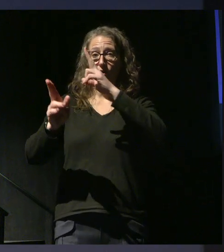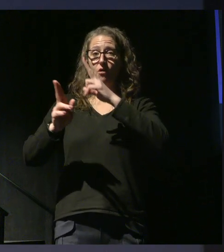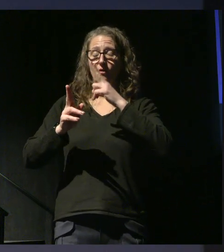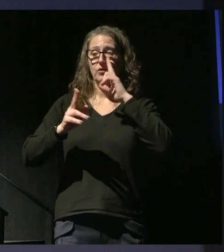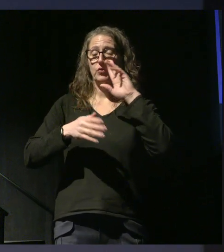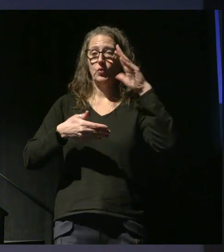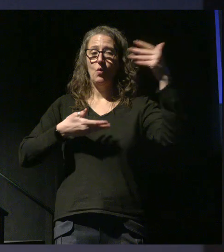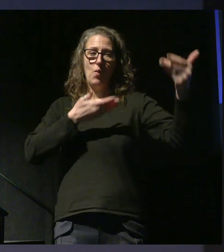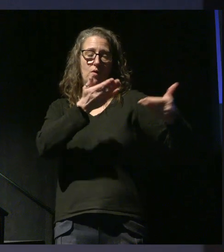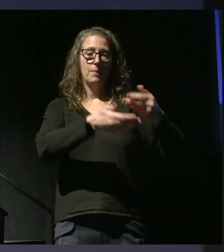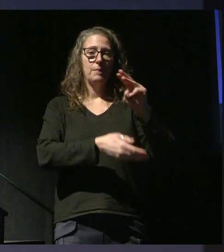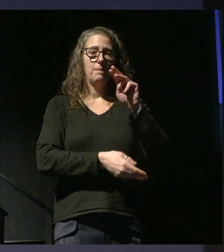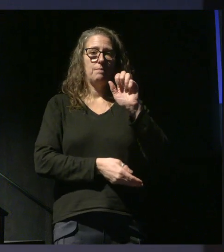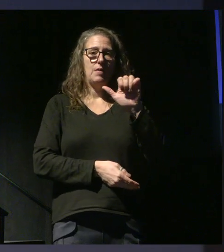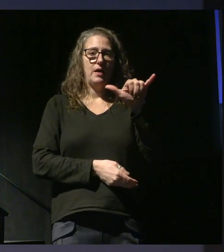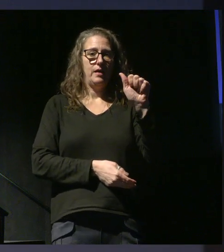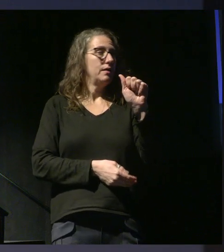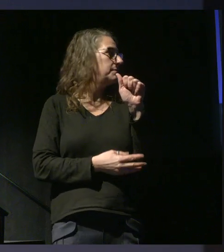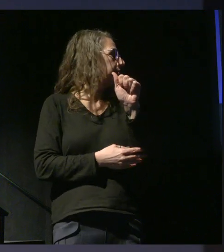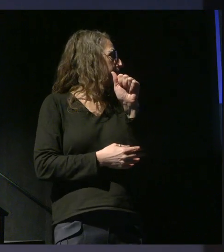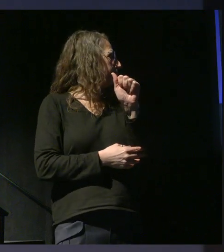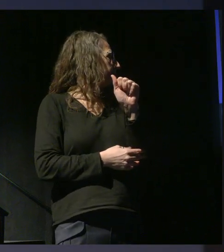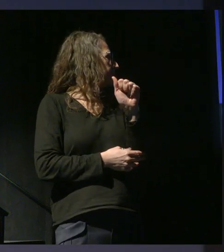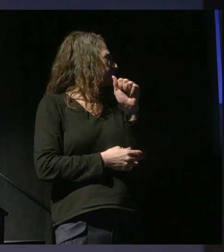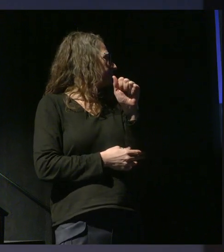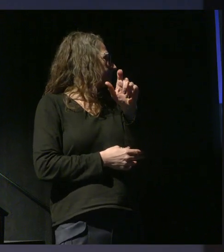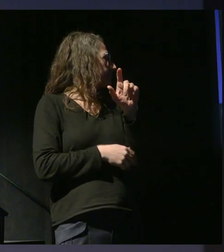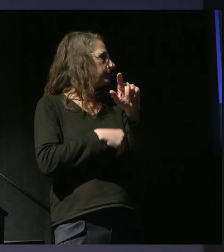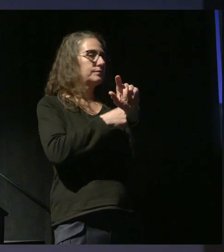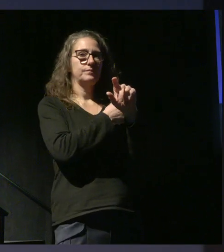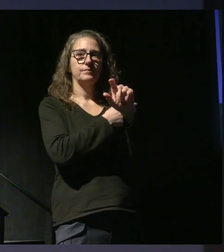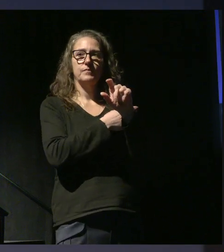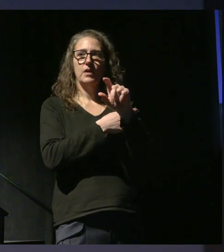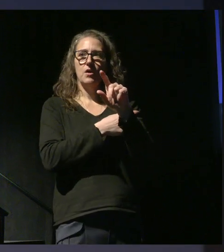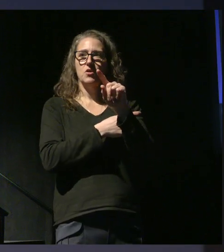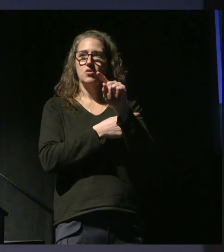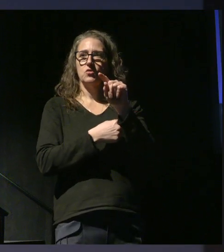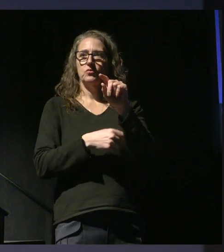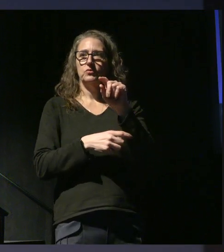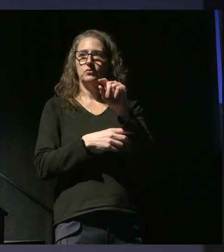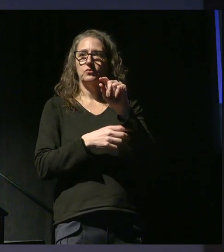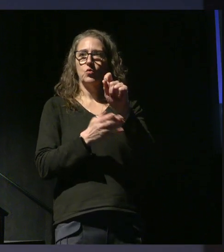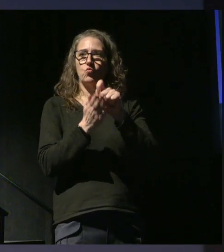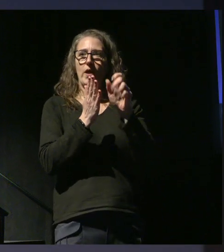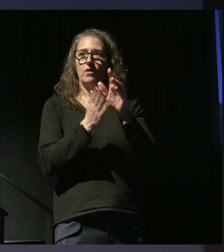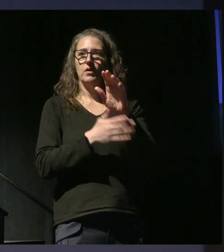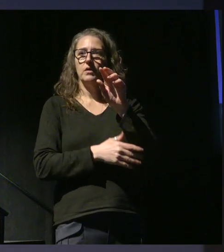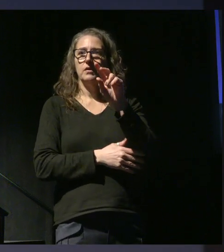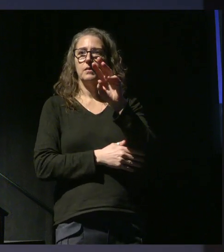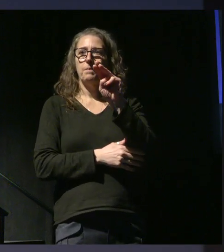to welcome Maya Sean Bog Lang writer and current president of the Authors Guild, who will introduce